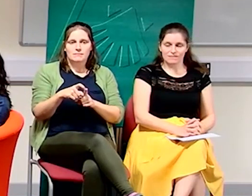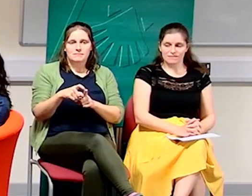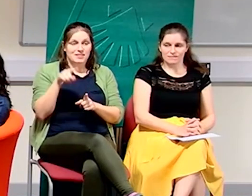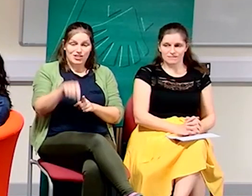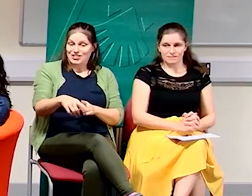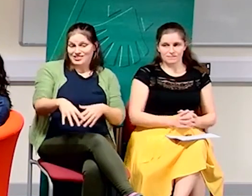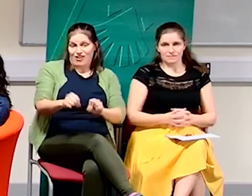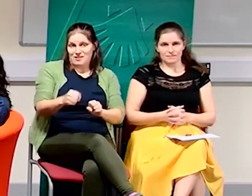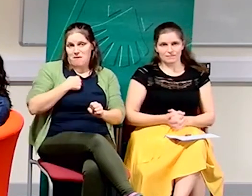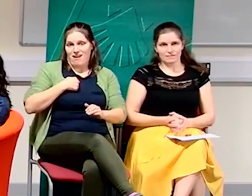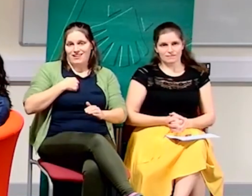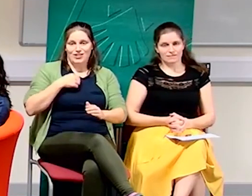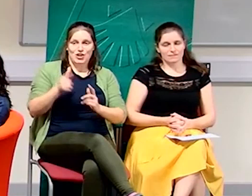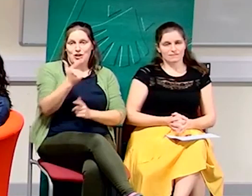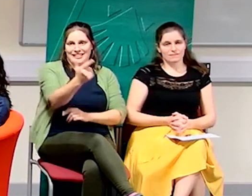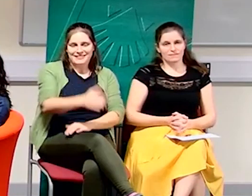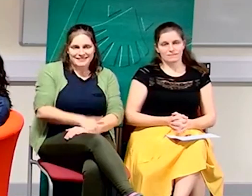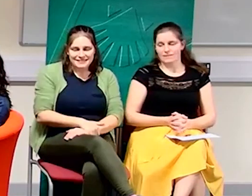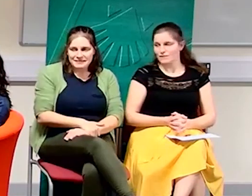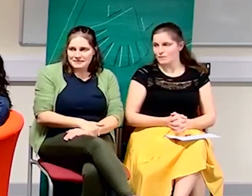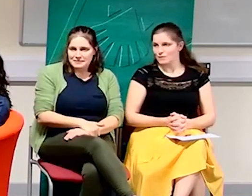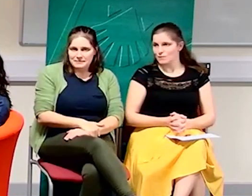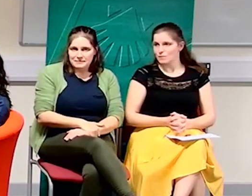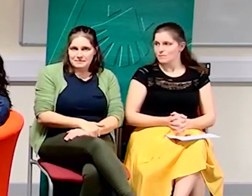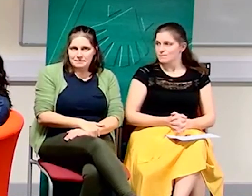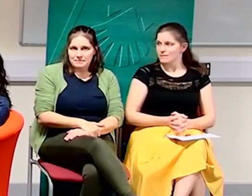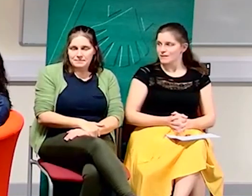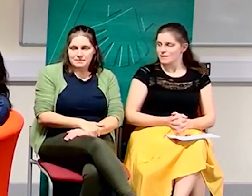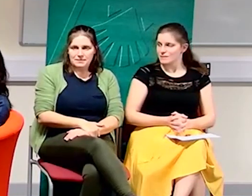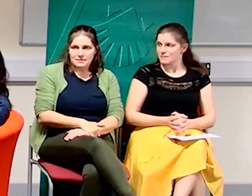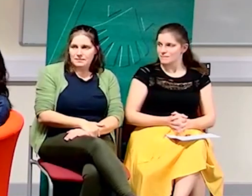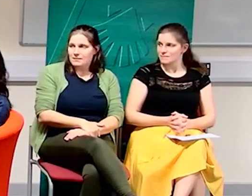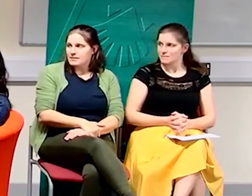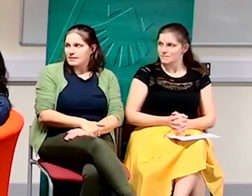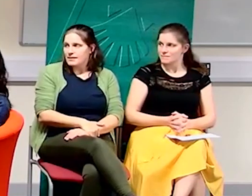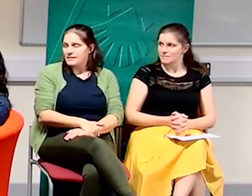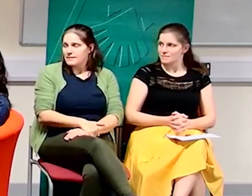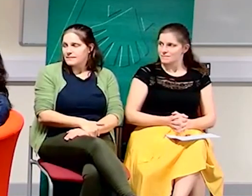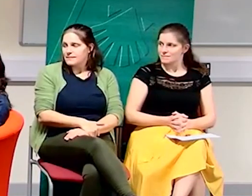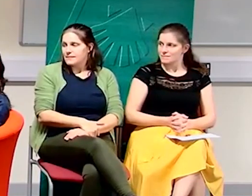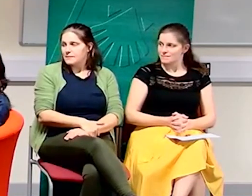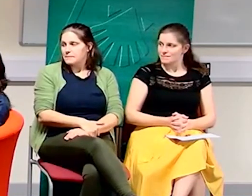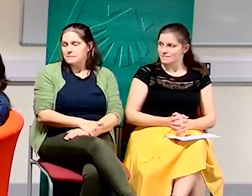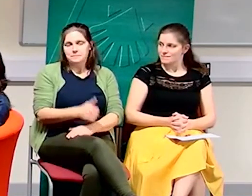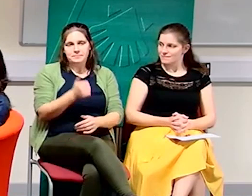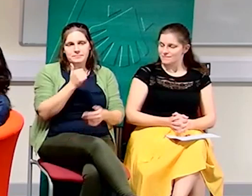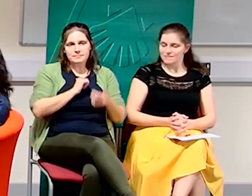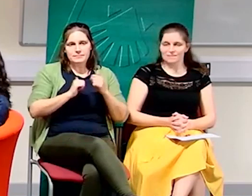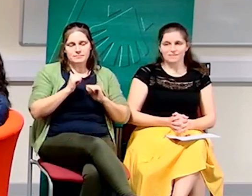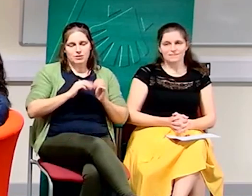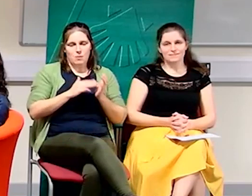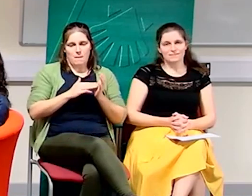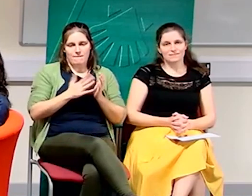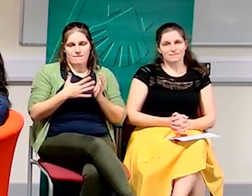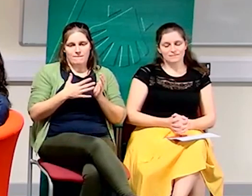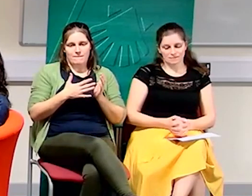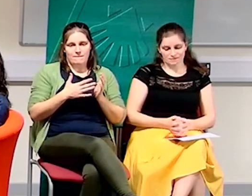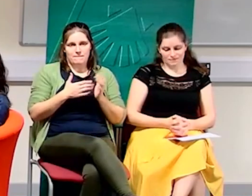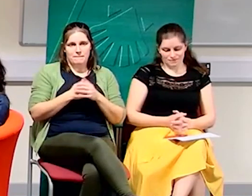all Proudest moment and what's next Sophie um in terms of my role being reelected for a